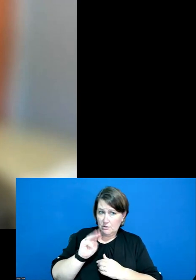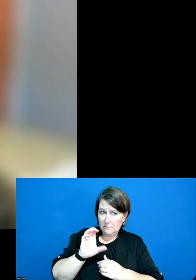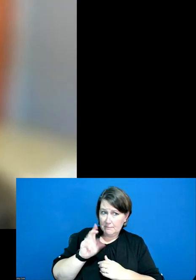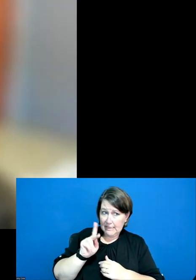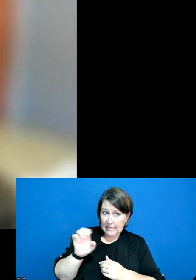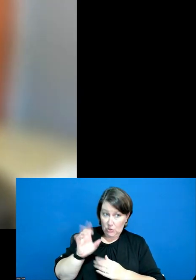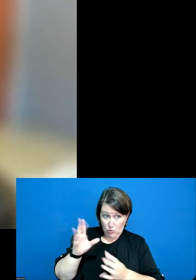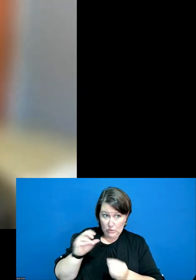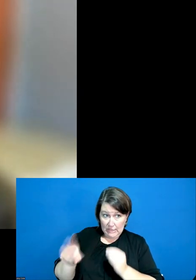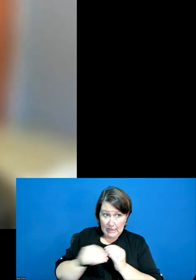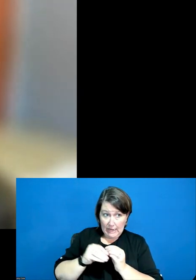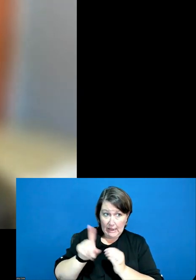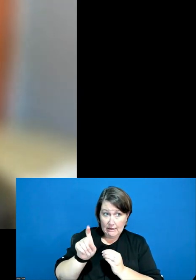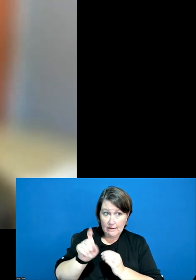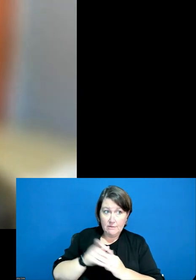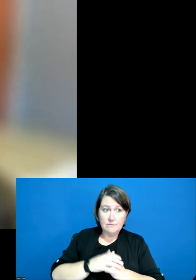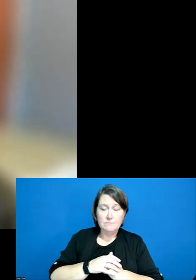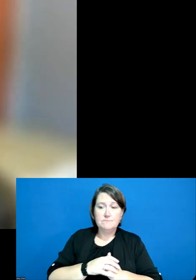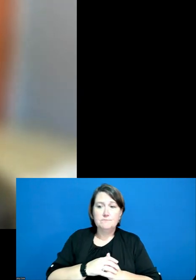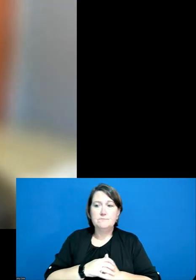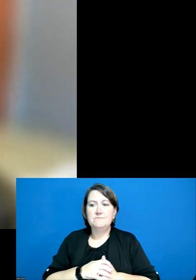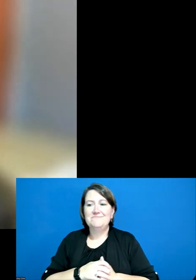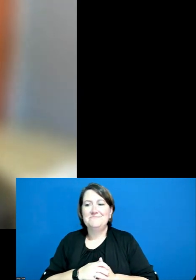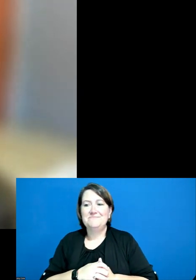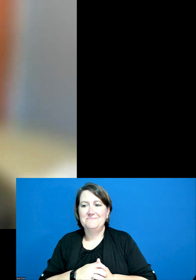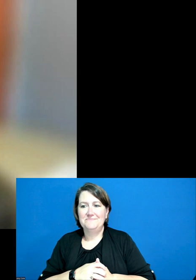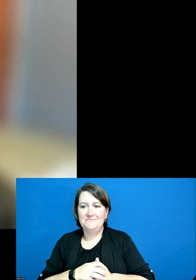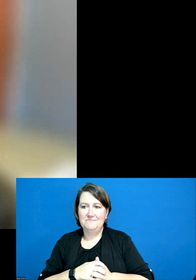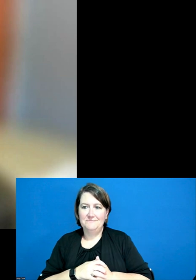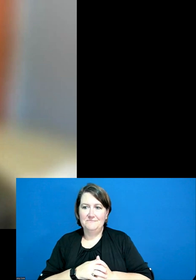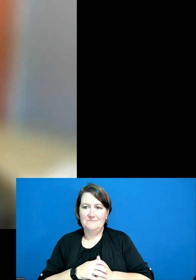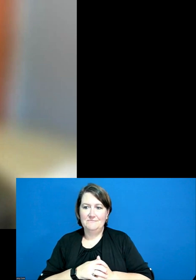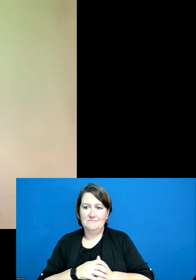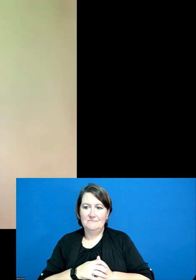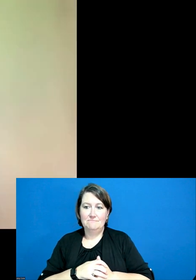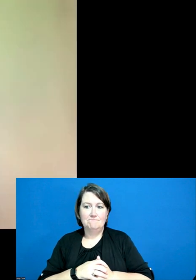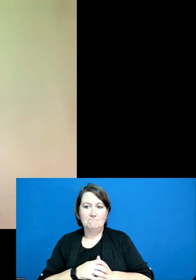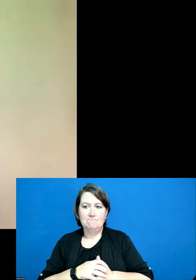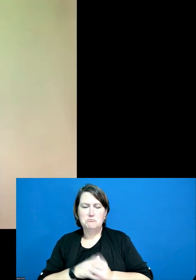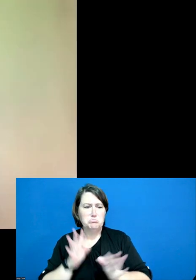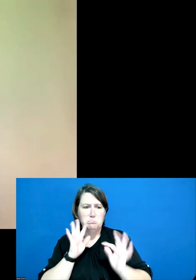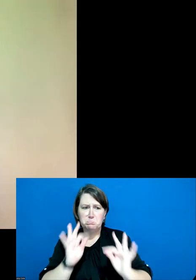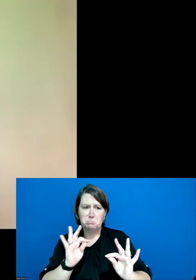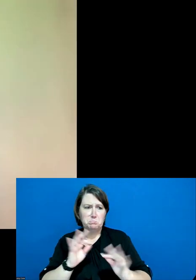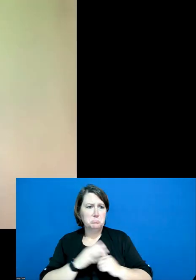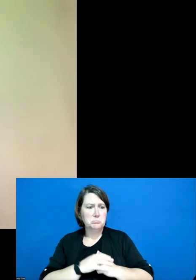Okay. I think that was perfect. Maybe.